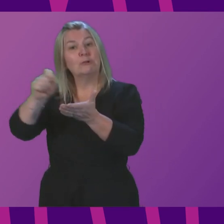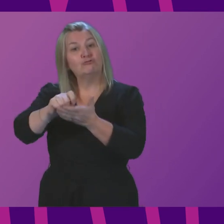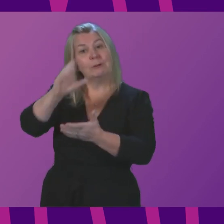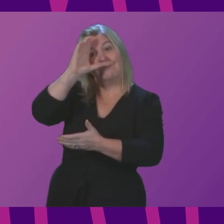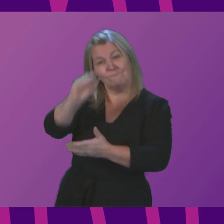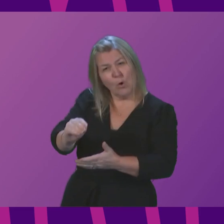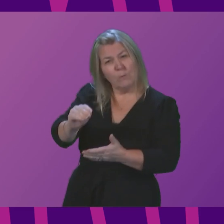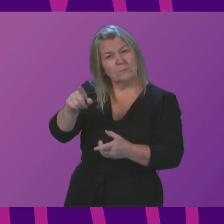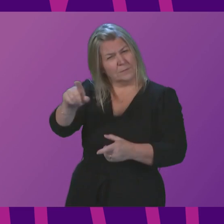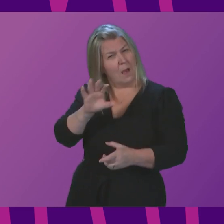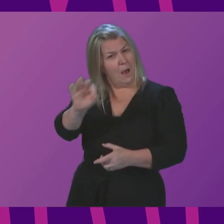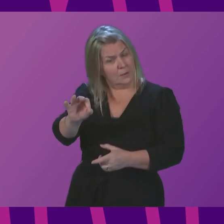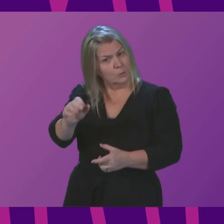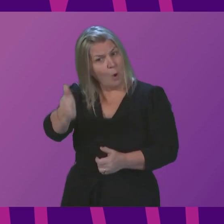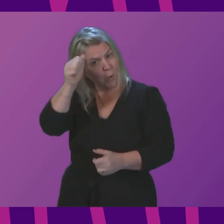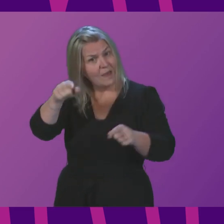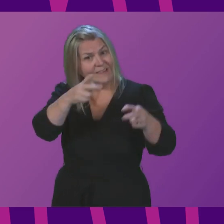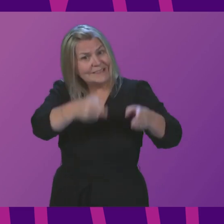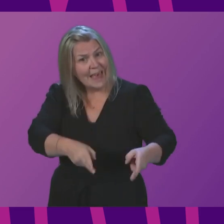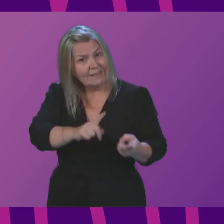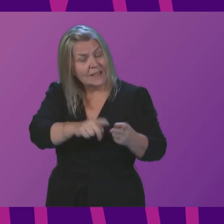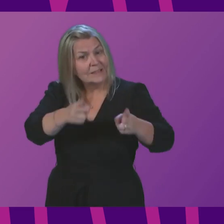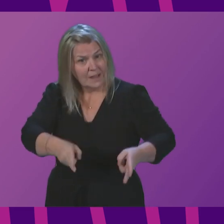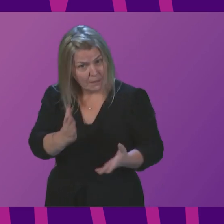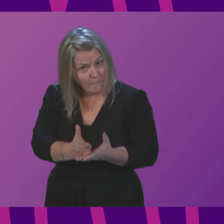of that death? What action was taken?